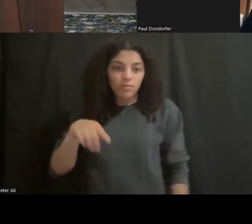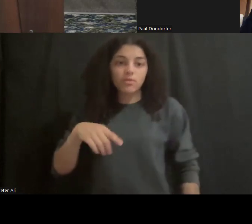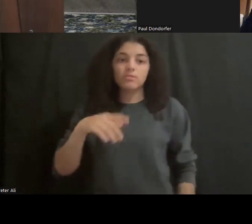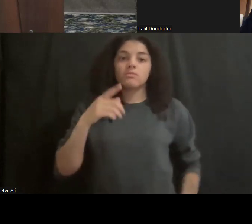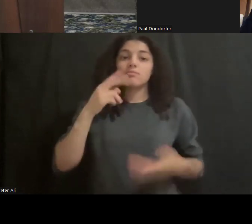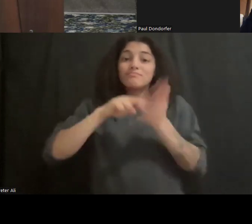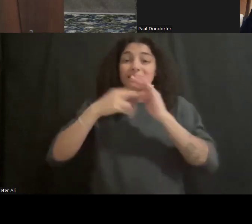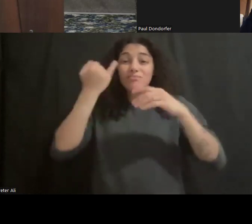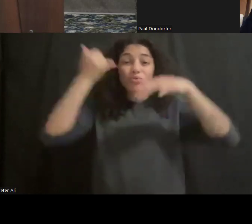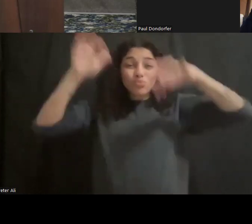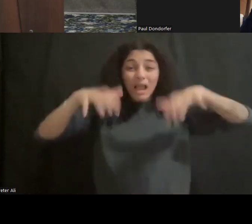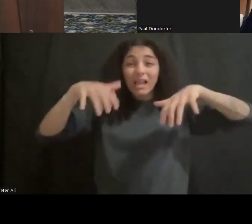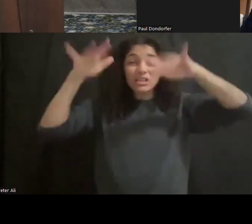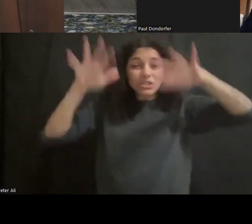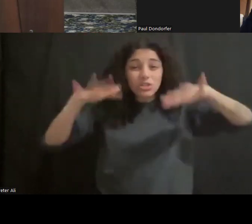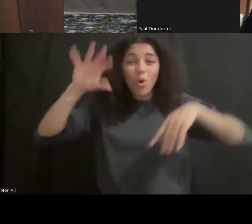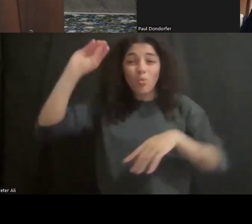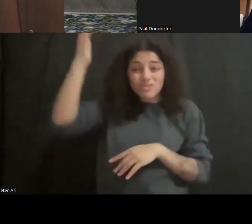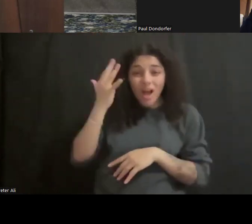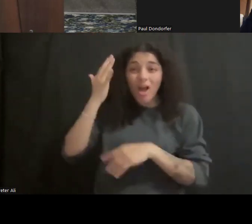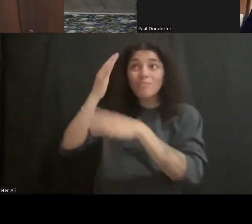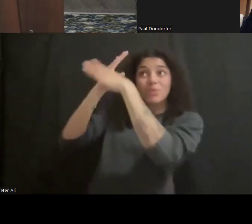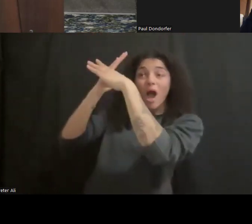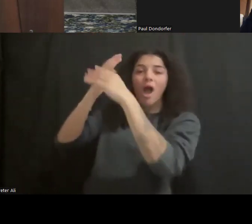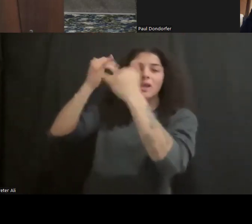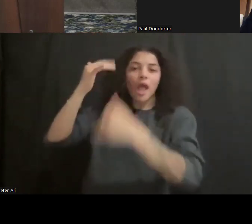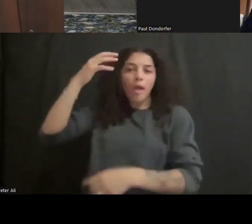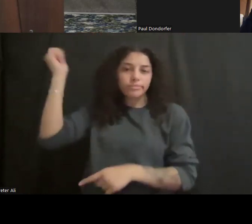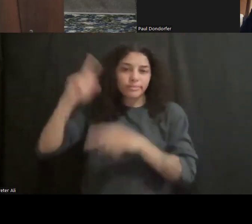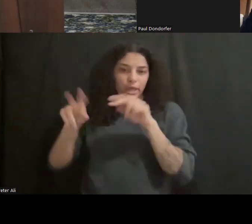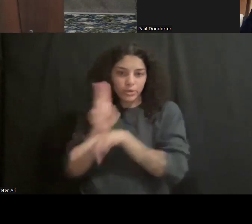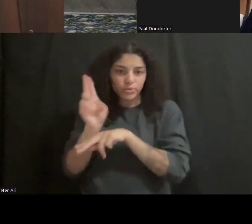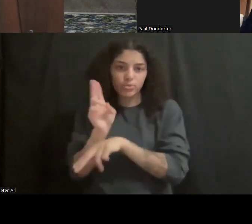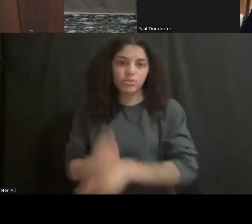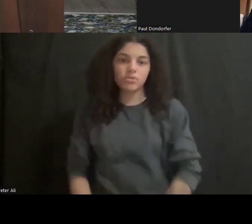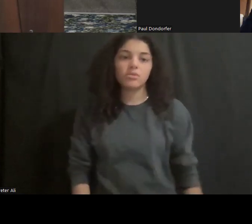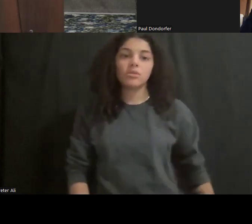using the stops Addressing homelessness is an extensive task Starting small by providing access